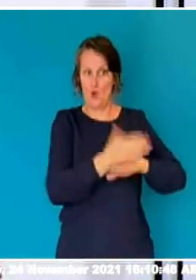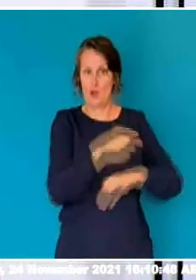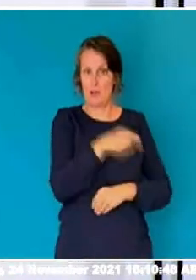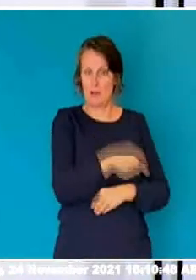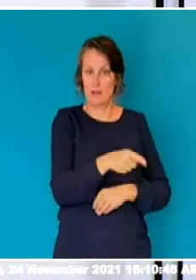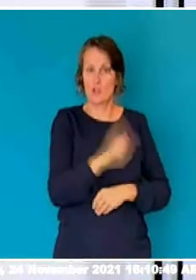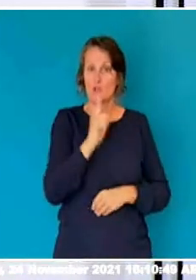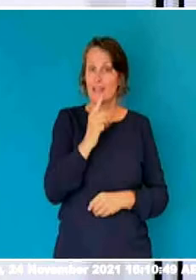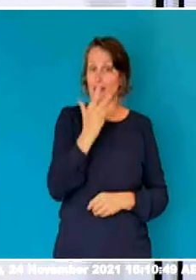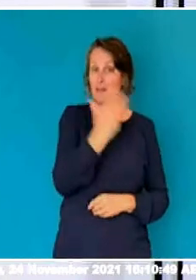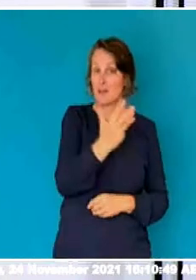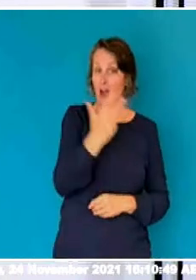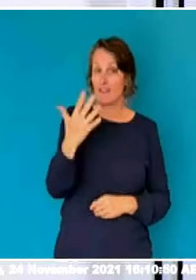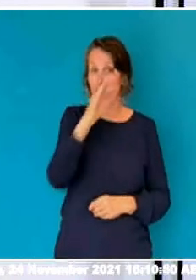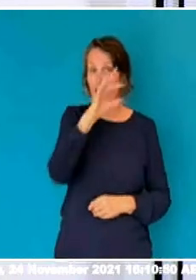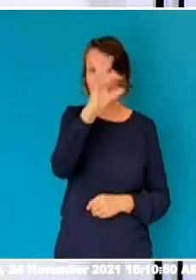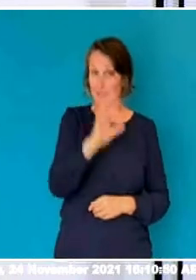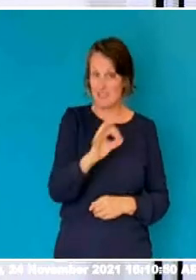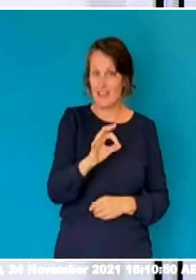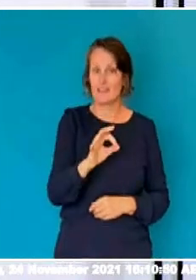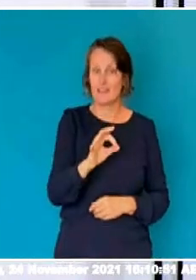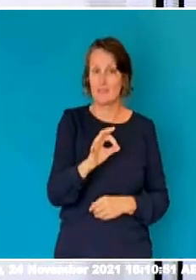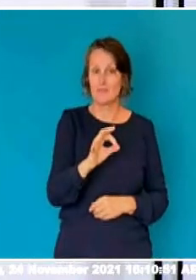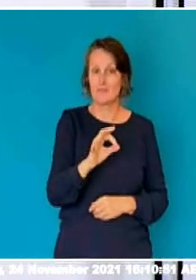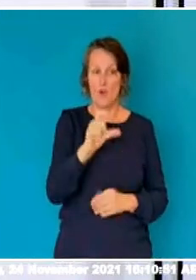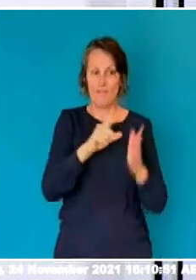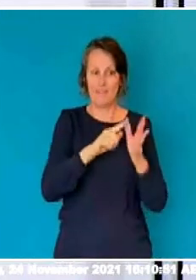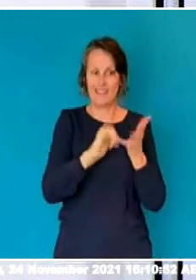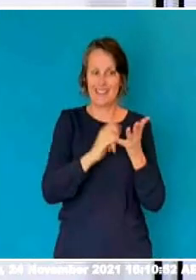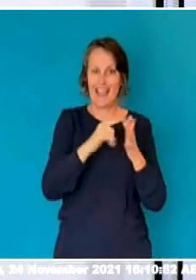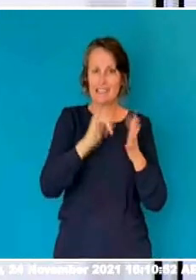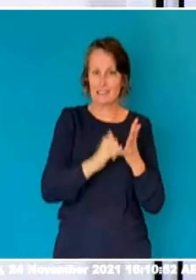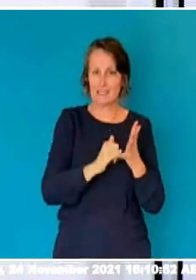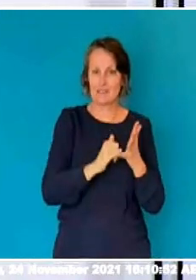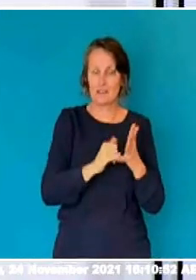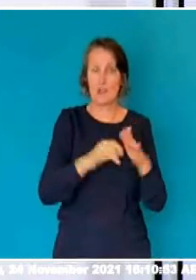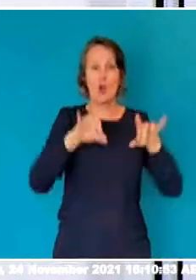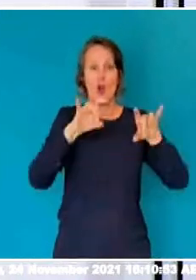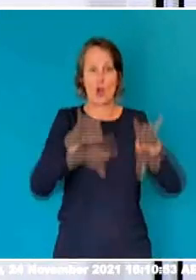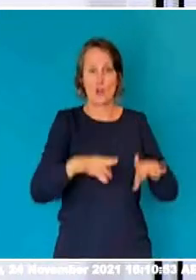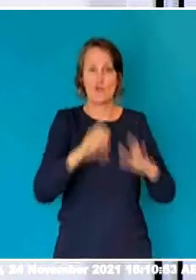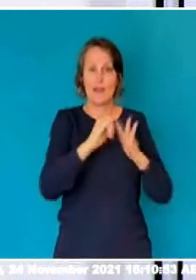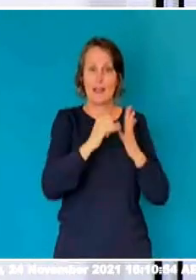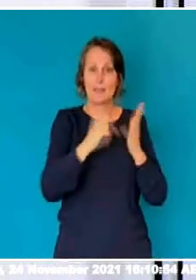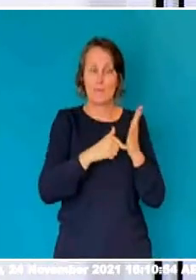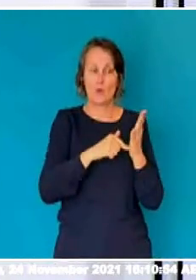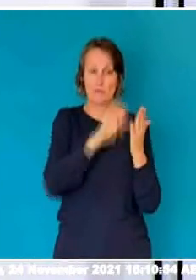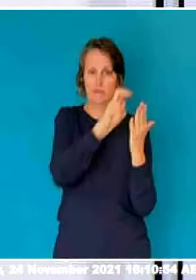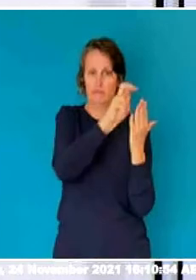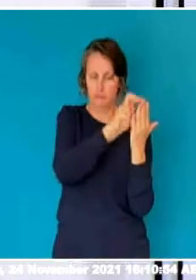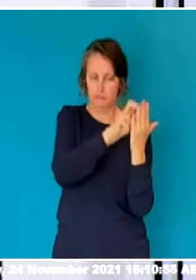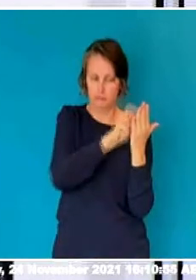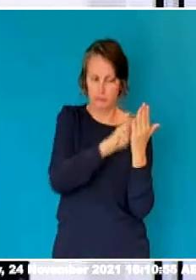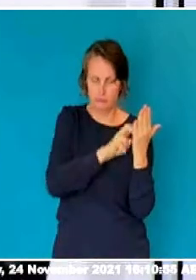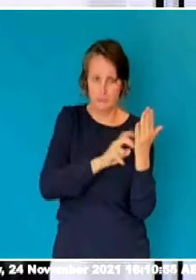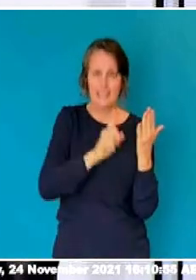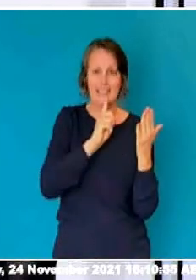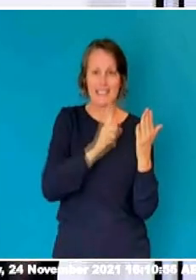cent of case closures, Australia Post recorded as attaining pre injury hours and